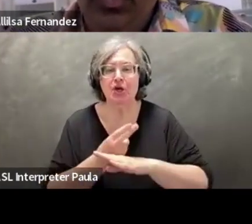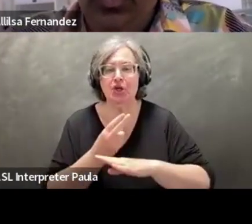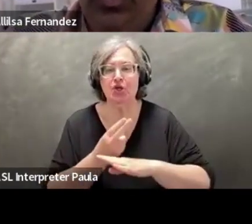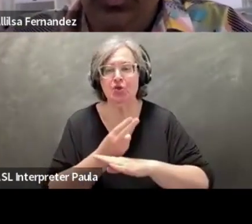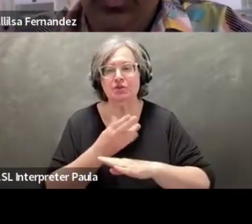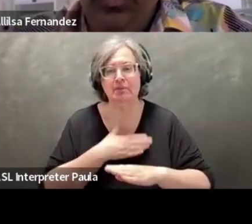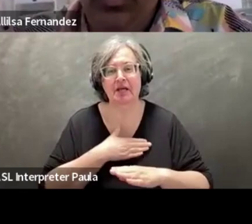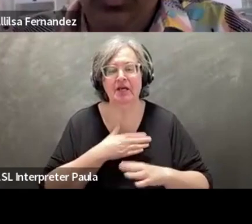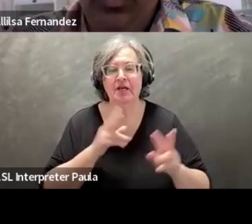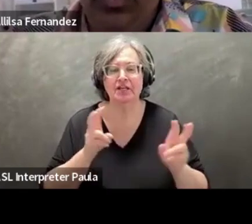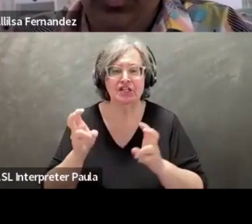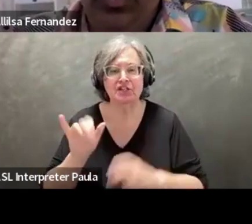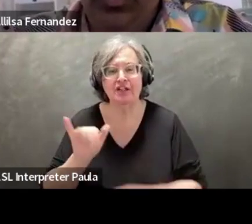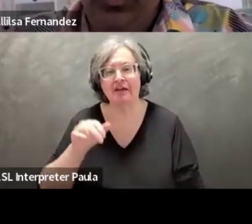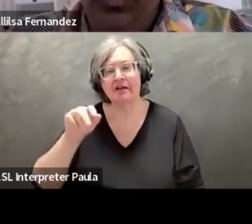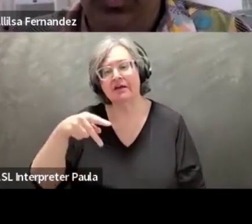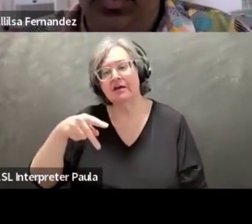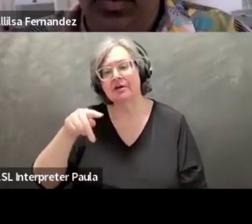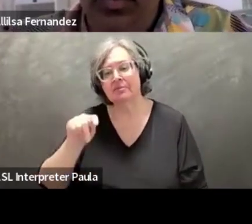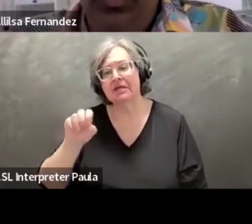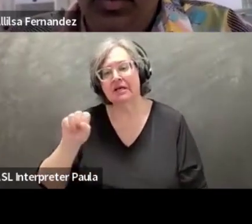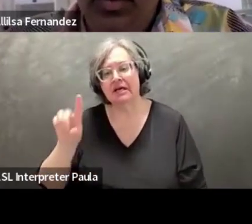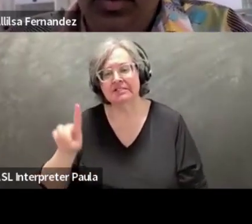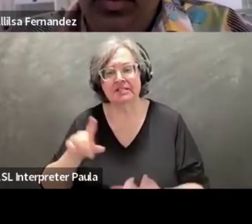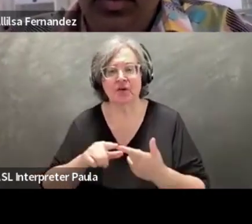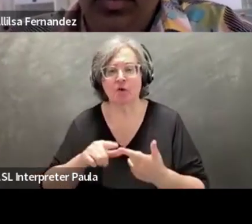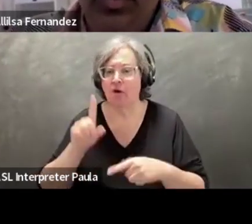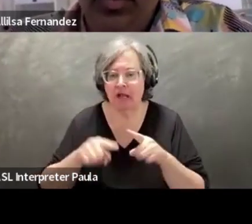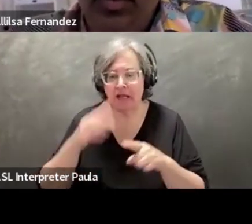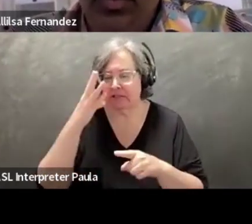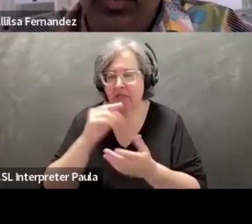issues, like PTSD or insomnia. I use that as, like, a reason to